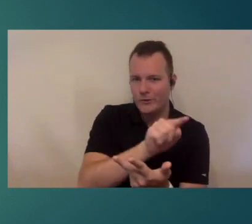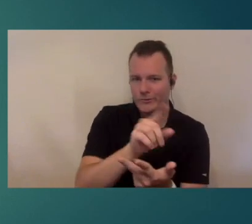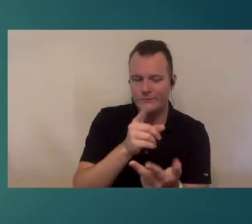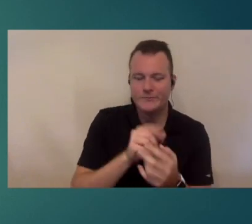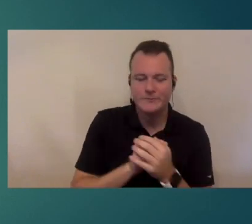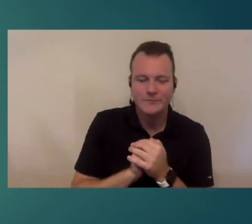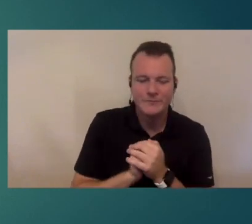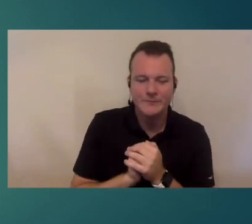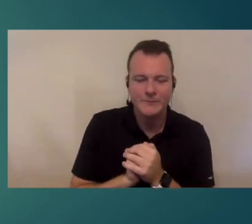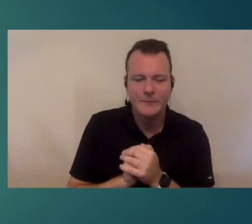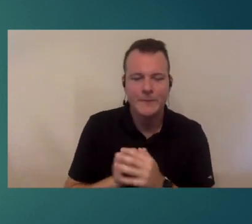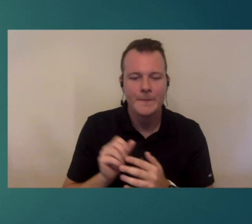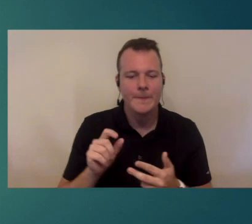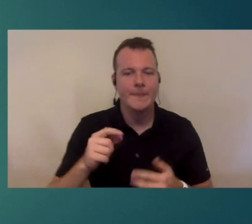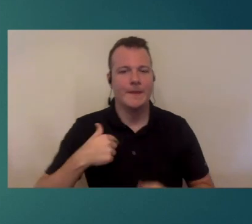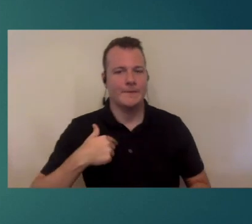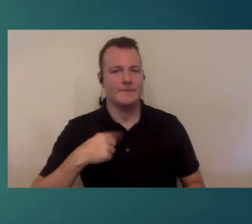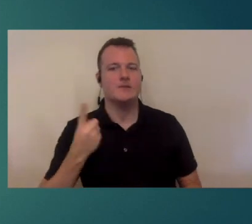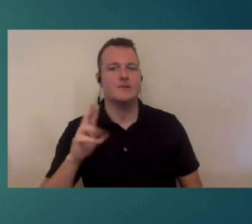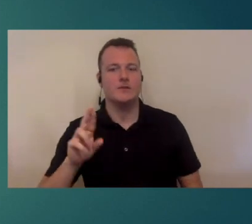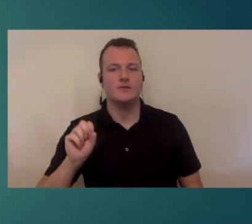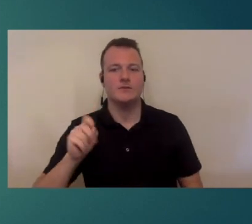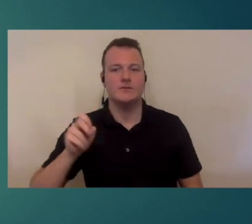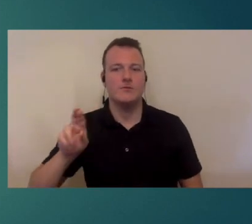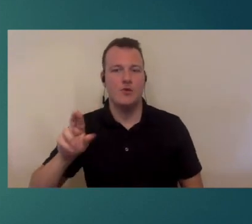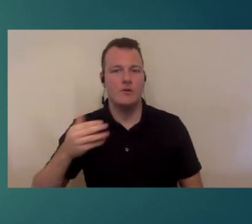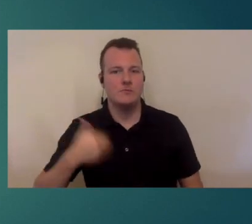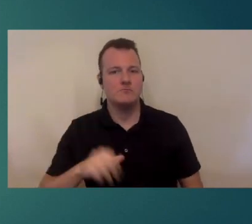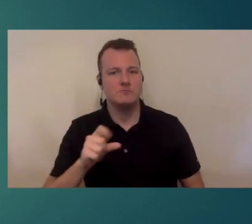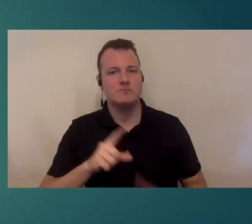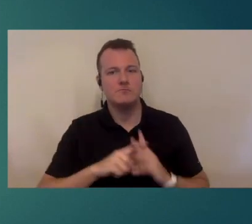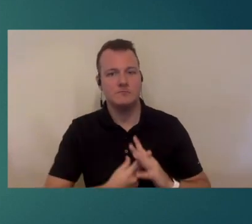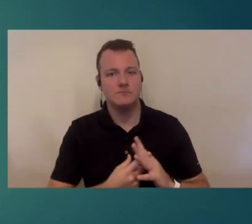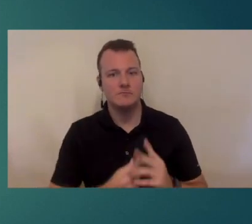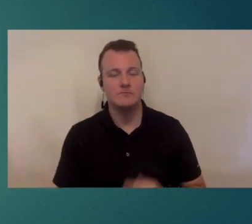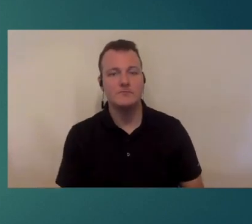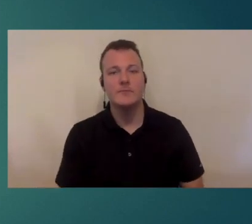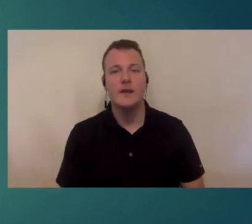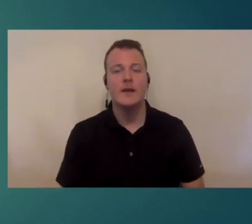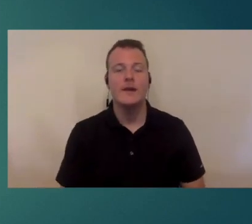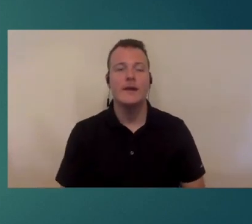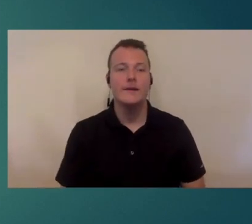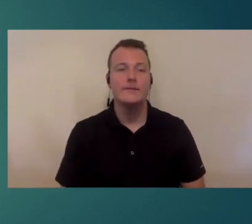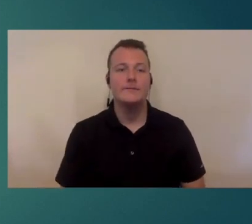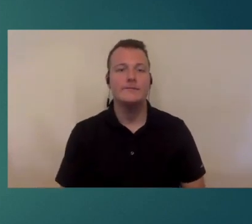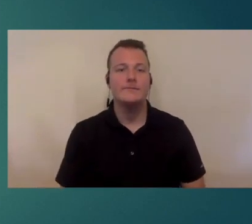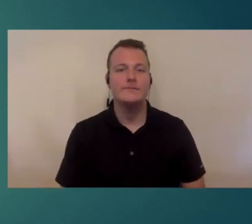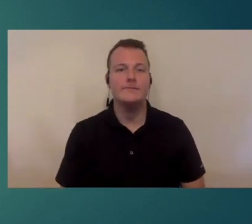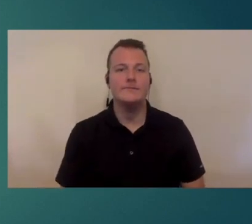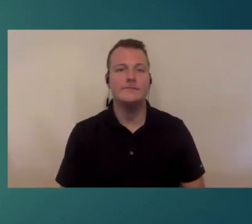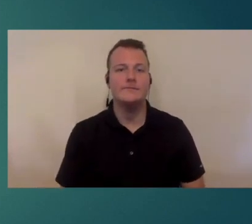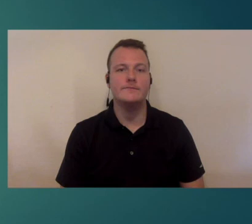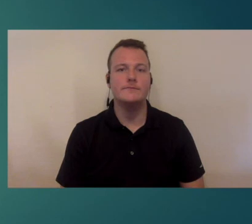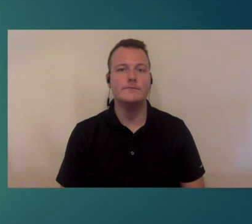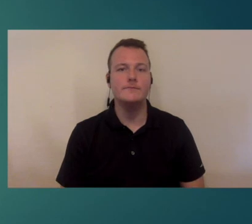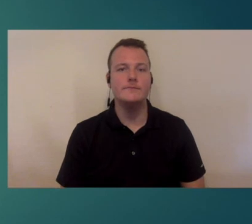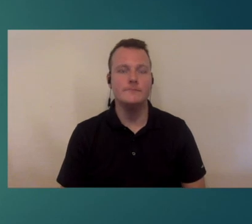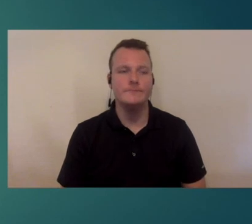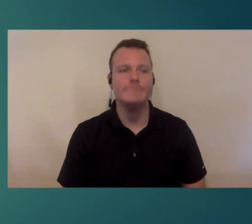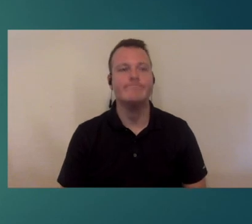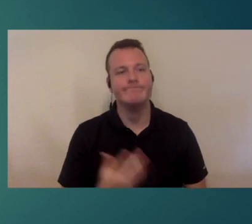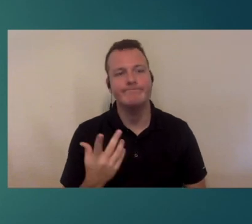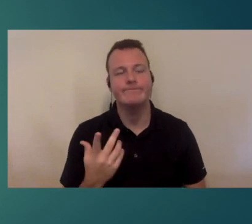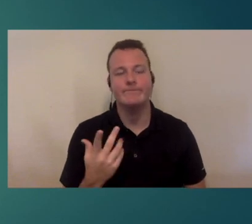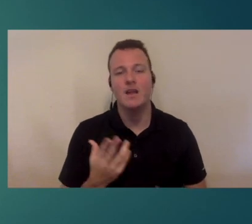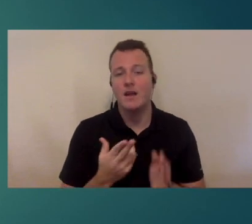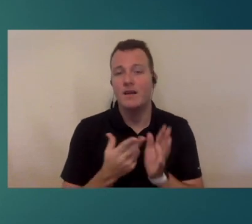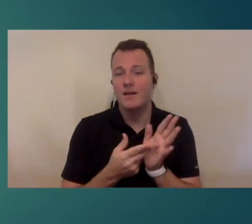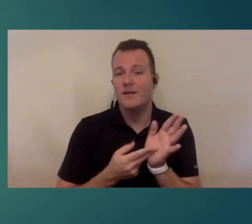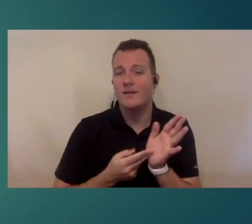Sure, so this is Dr. Spoor. I'll start. I will say in all true honesty, what I'm